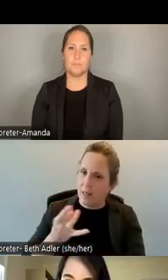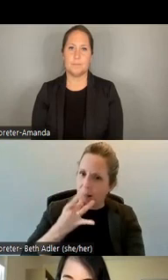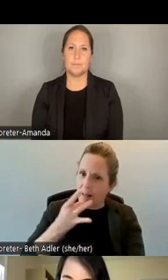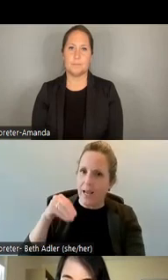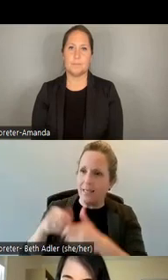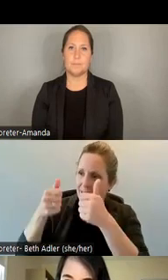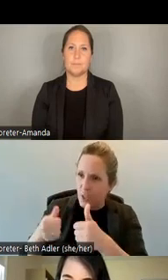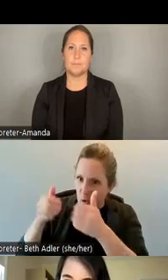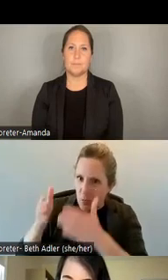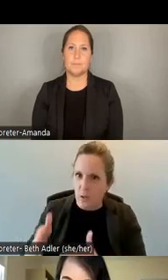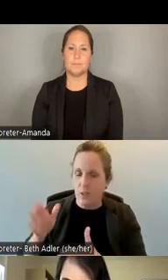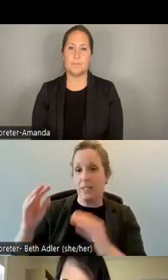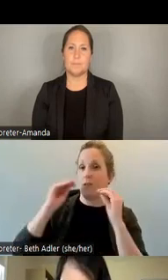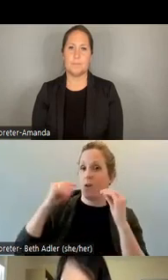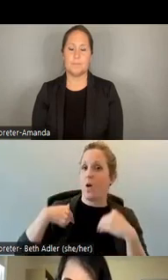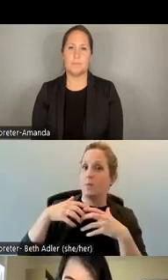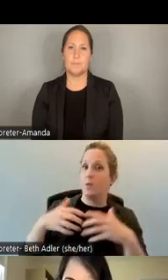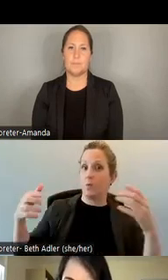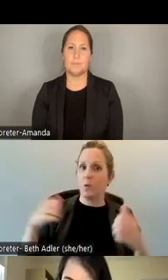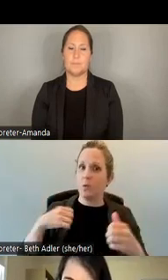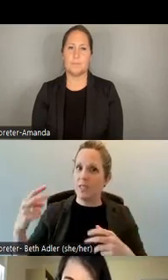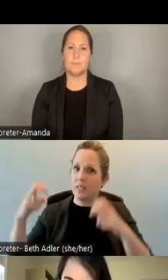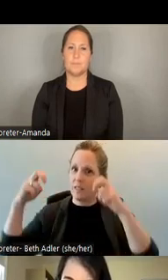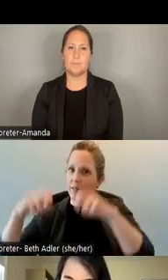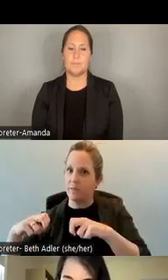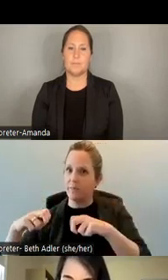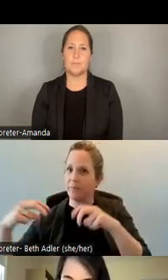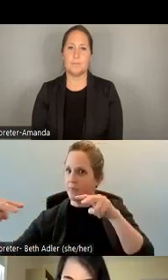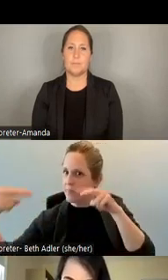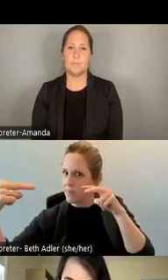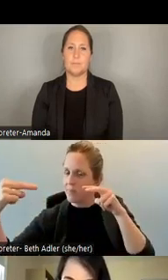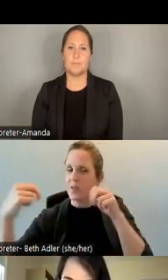sitting down eye to eye with one of our beloved patients and this is something that we really